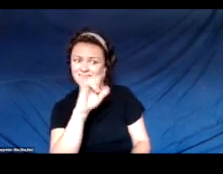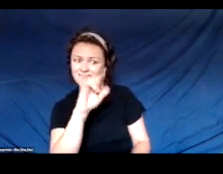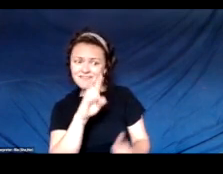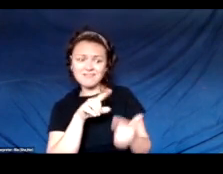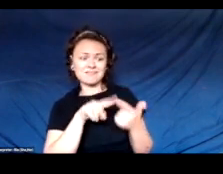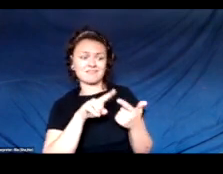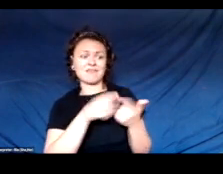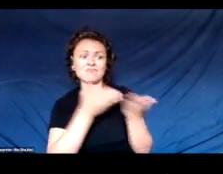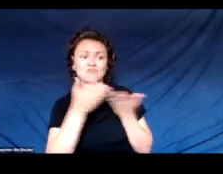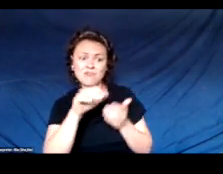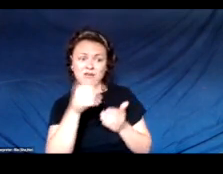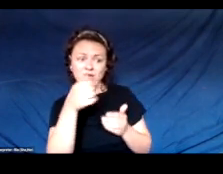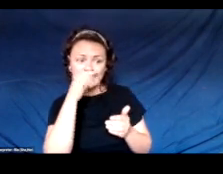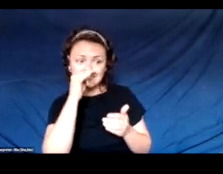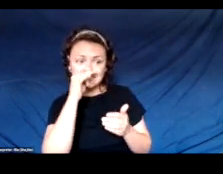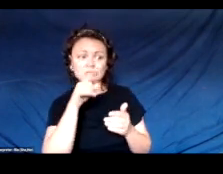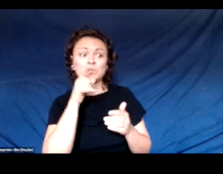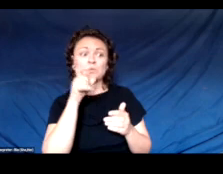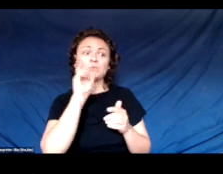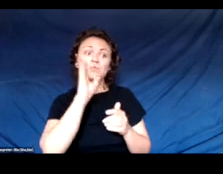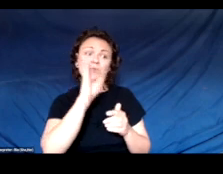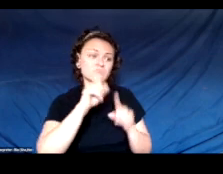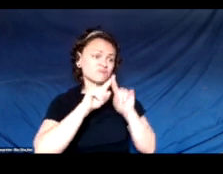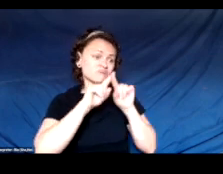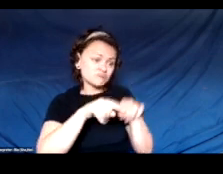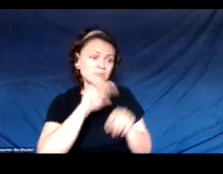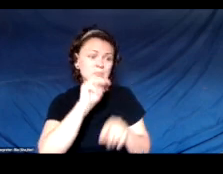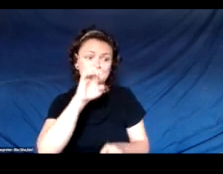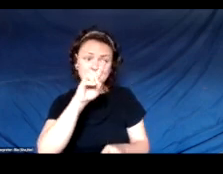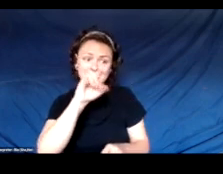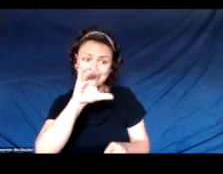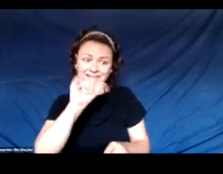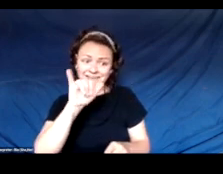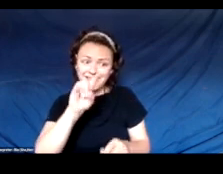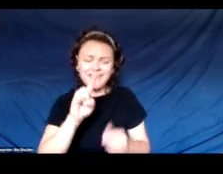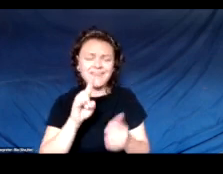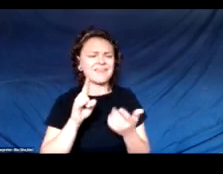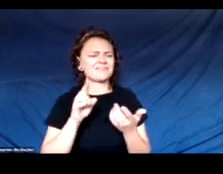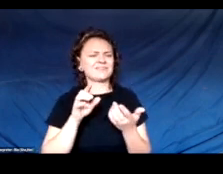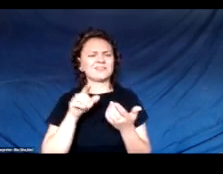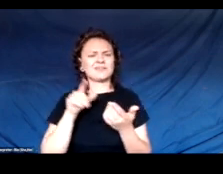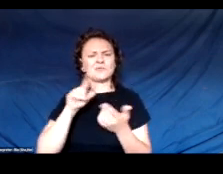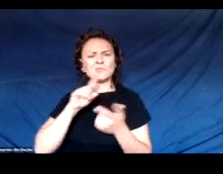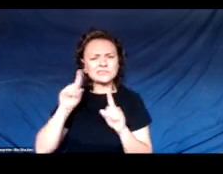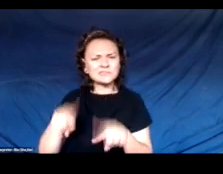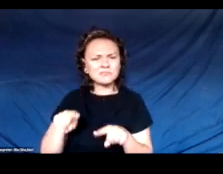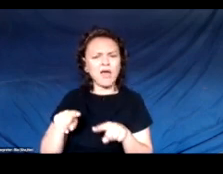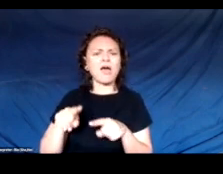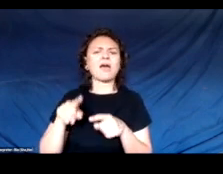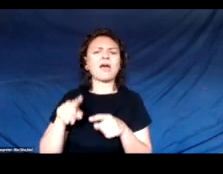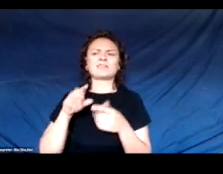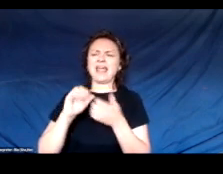another child will be dependent on Medicaid. Or how do you respond to people who question your decision to bring into the world